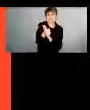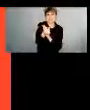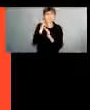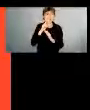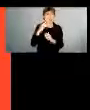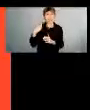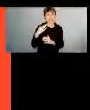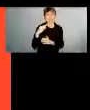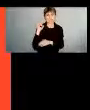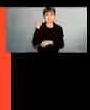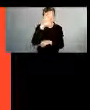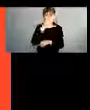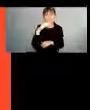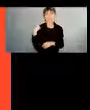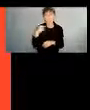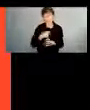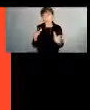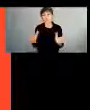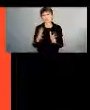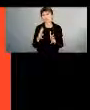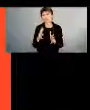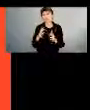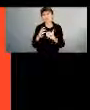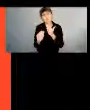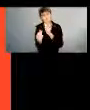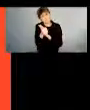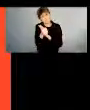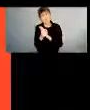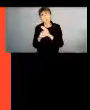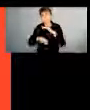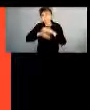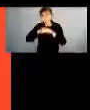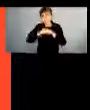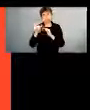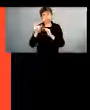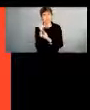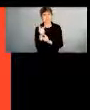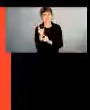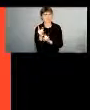recommendation. I would also recommend putting the most important materials in support material